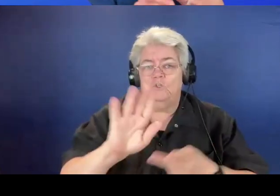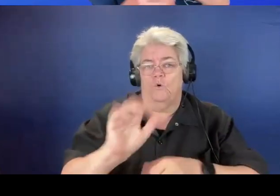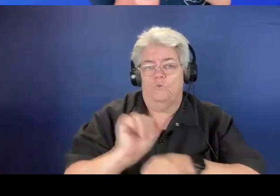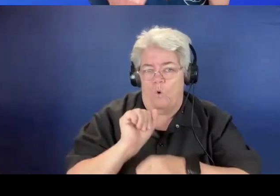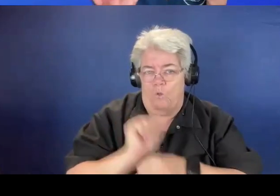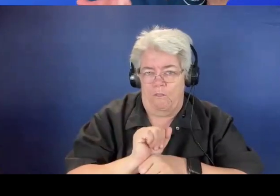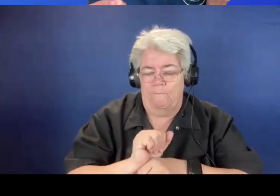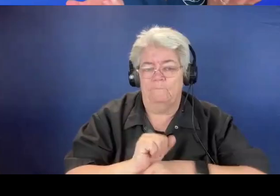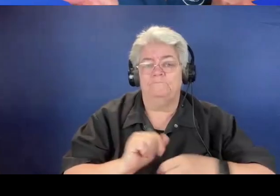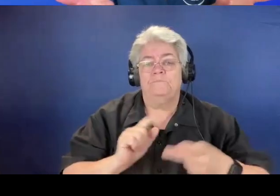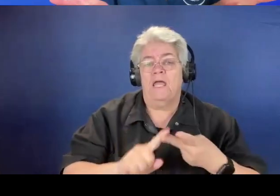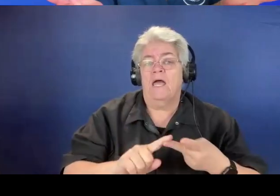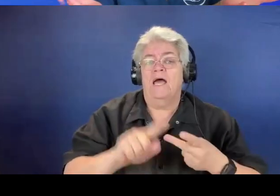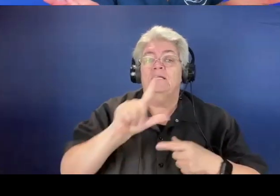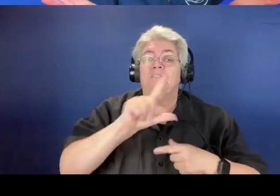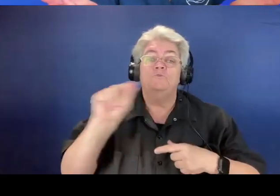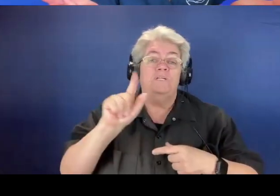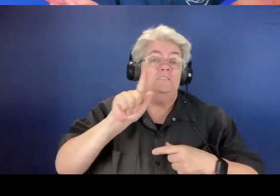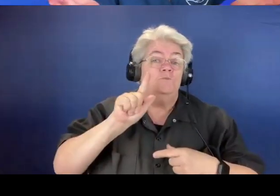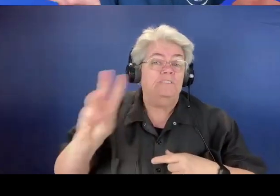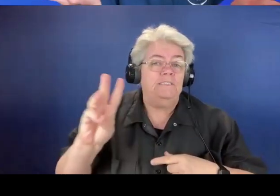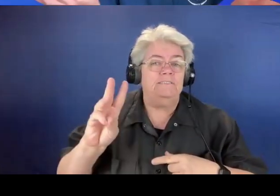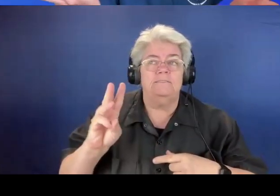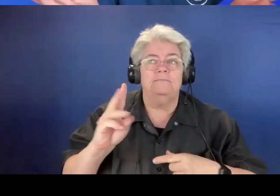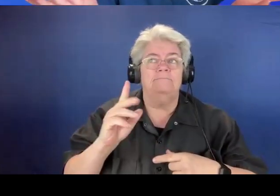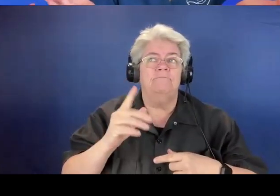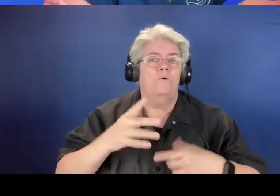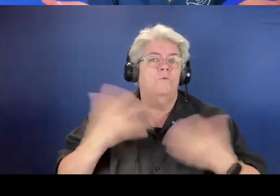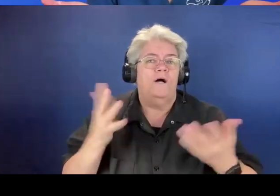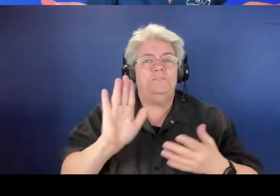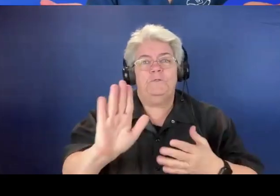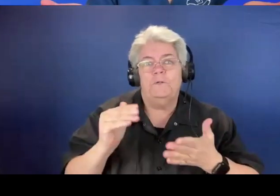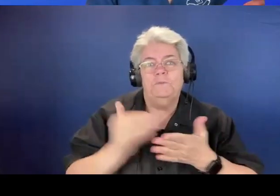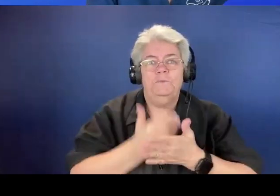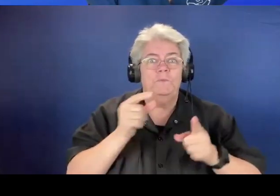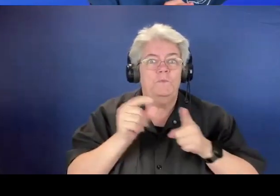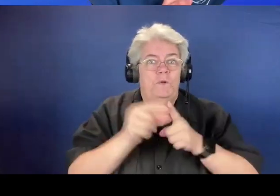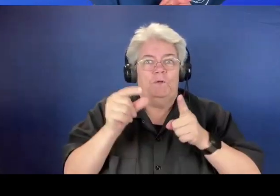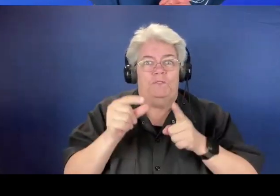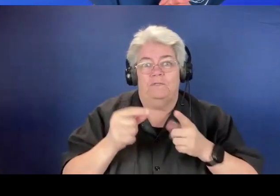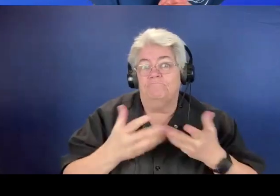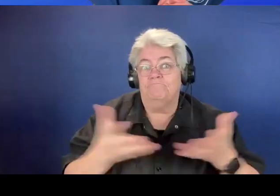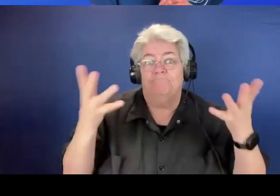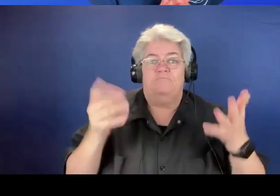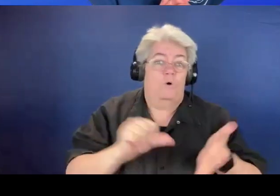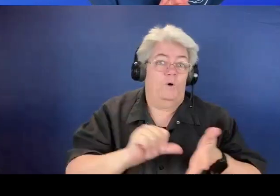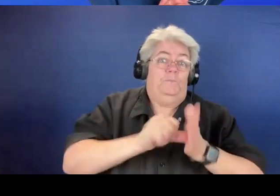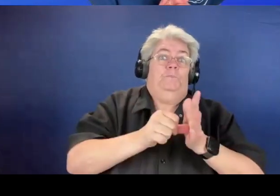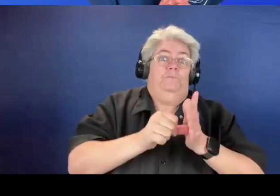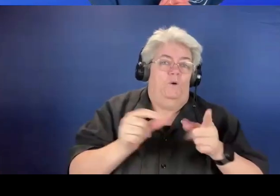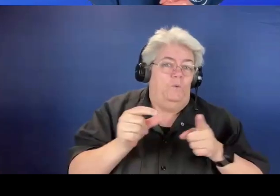then your 2026 word if you have one. If not, that's also okay. And we will get started.